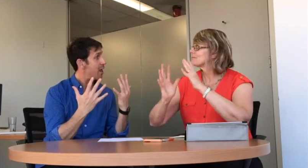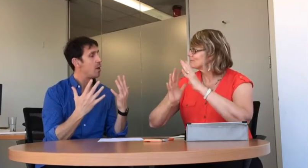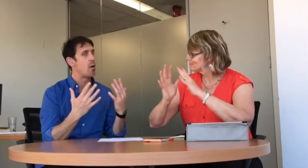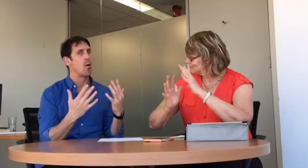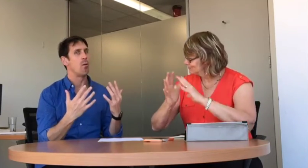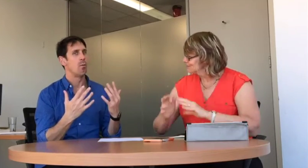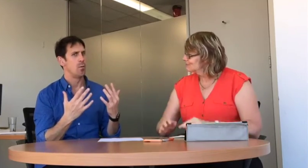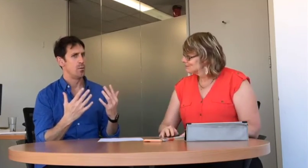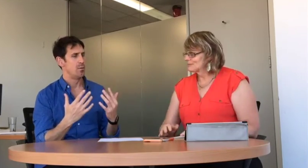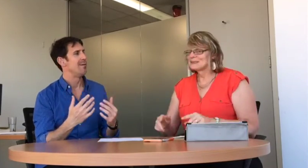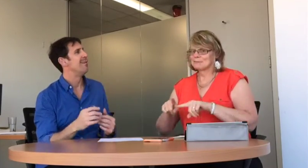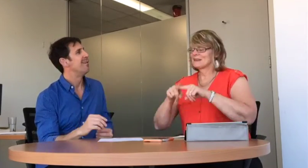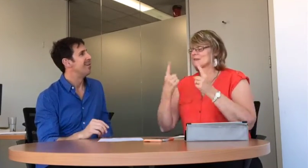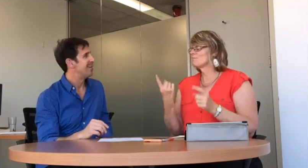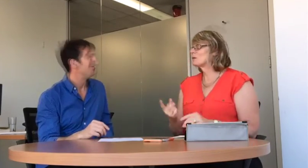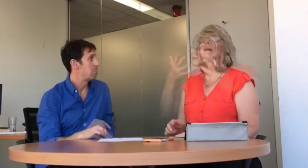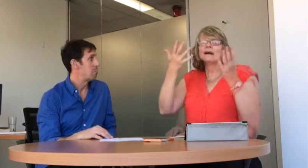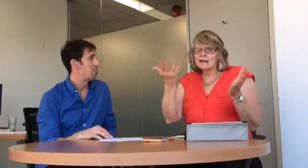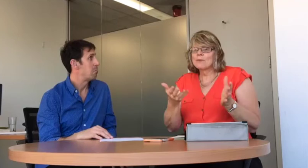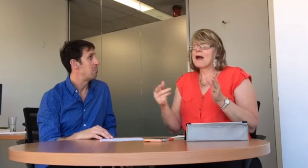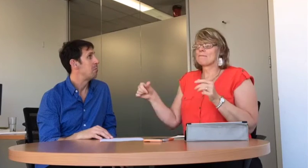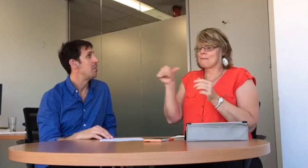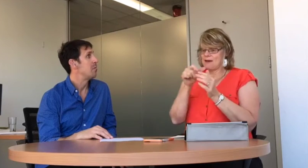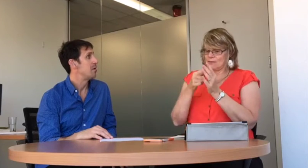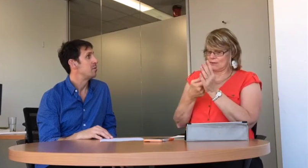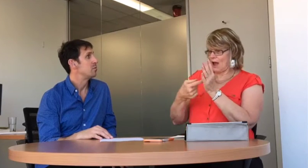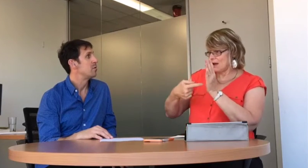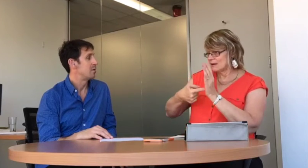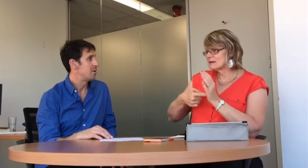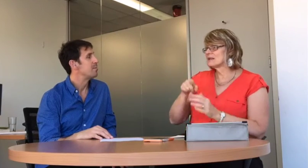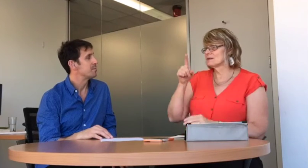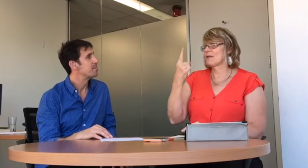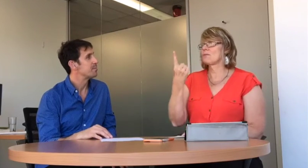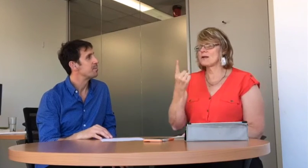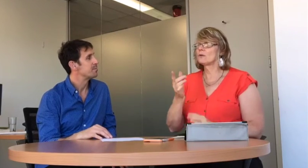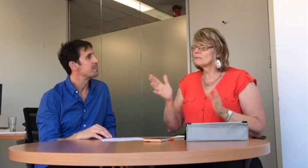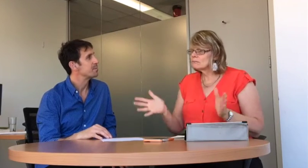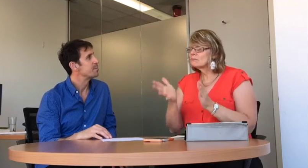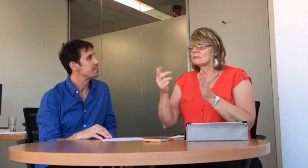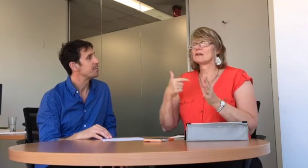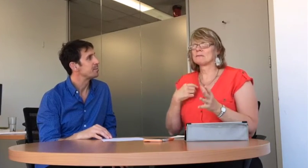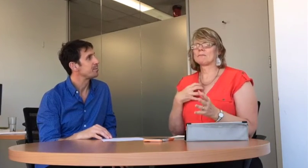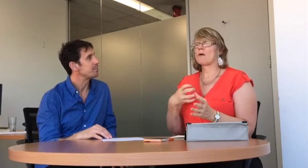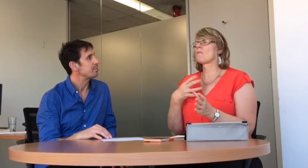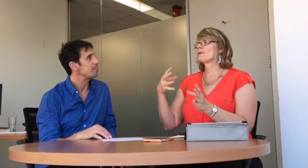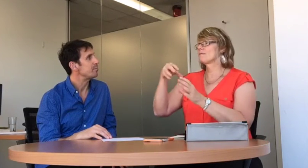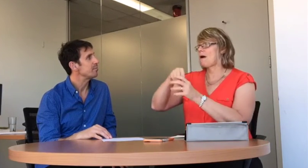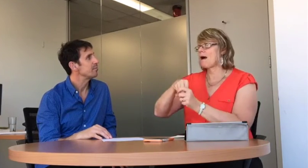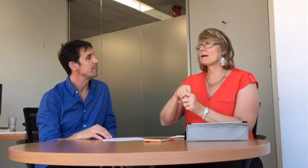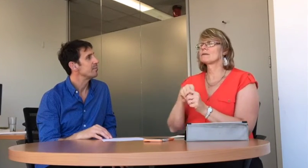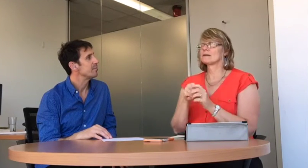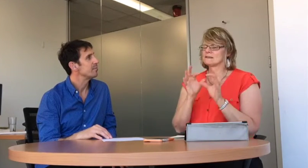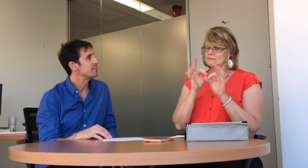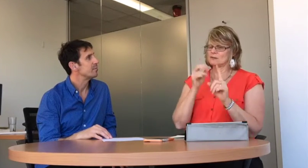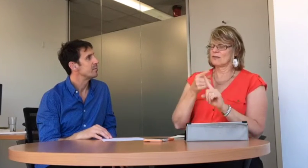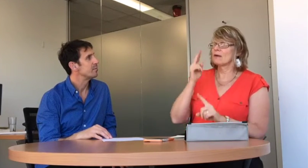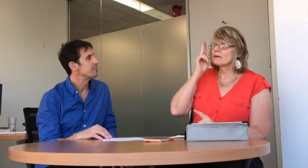So in America, a one-handed alphabet. In Australia, a two-handed one. Yes, that's correct. Anyway, back to Art.